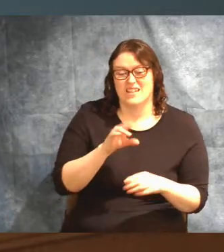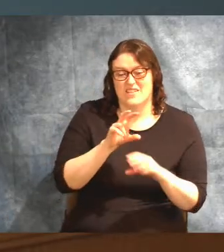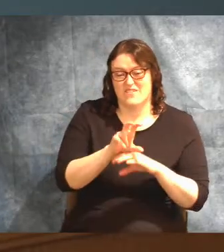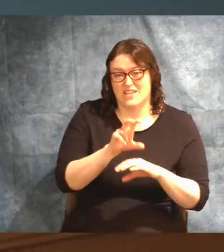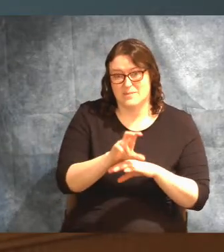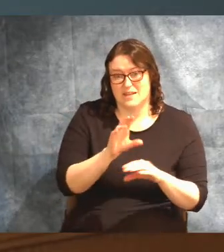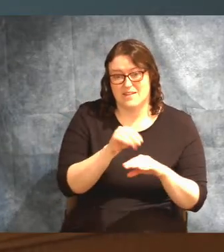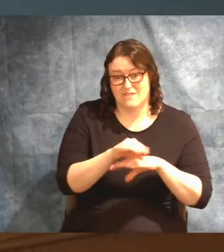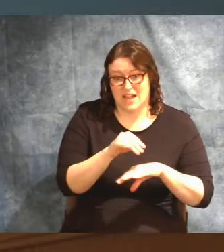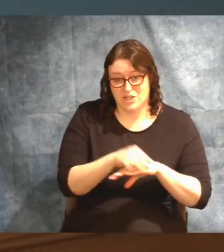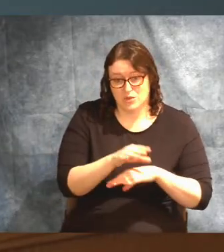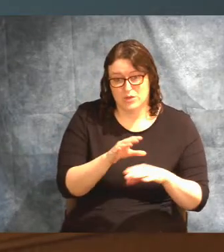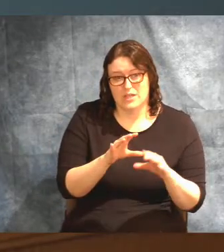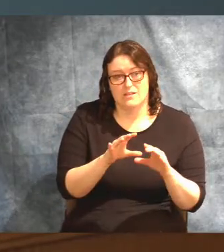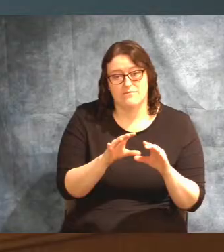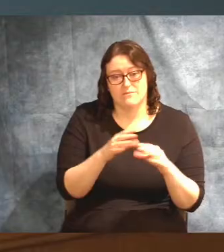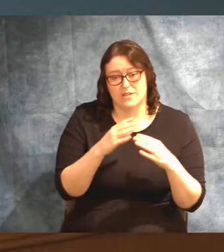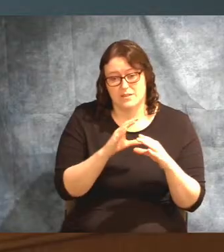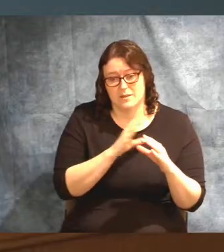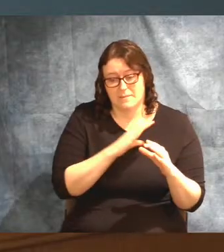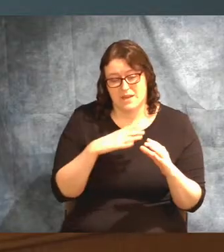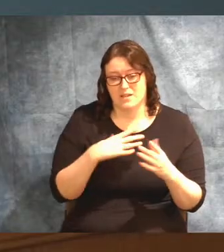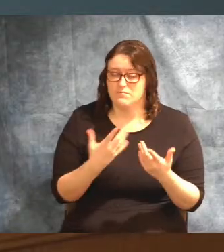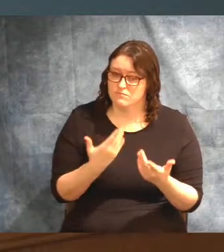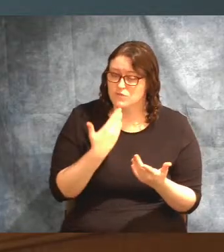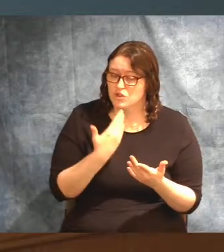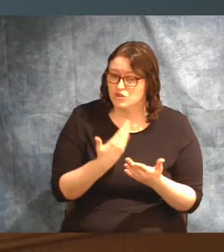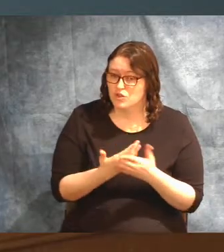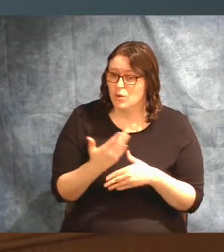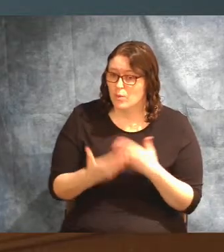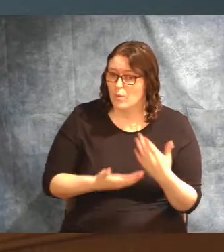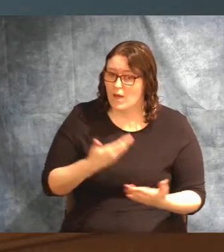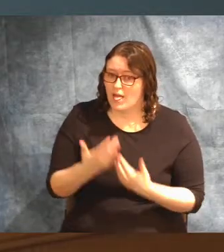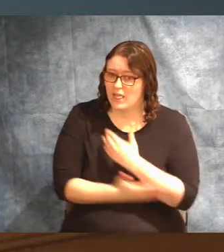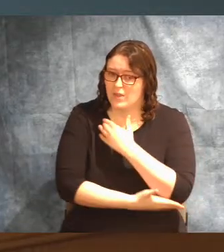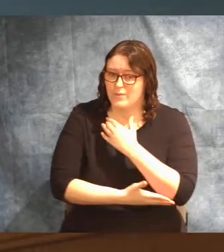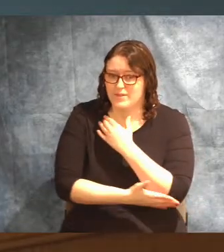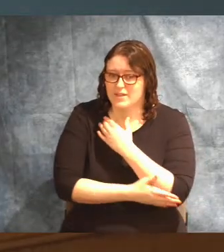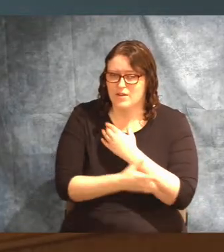Investments are going well for the county. We just have a a good group who is running our